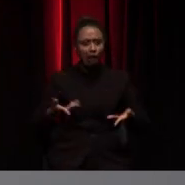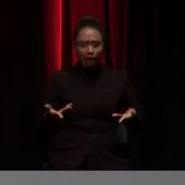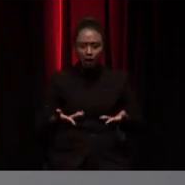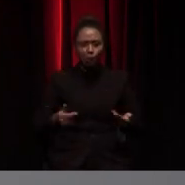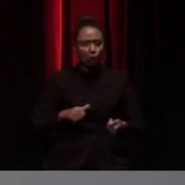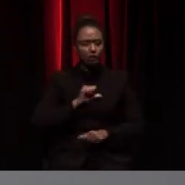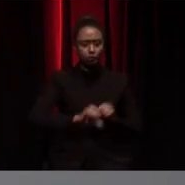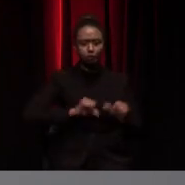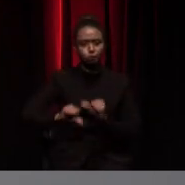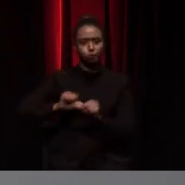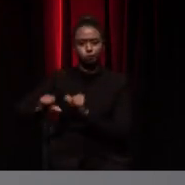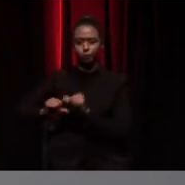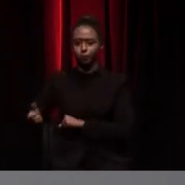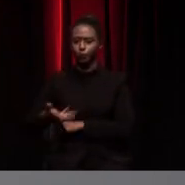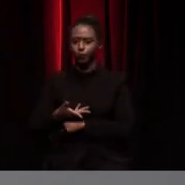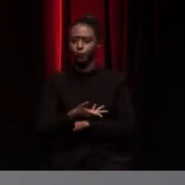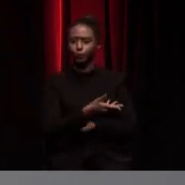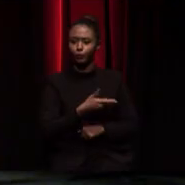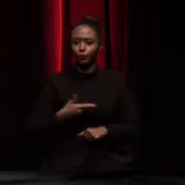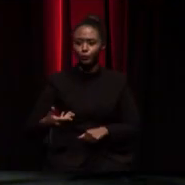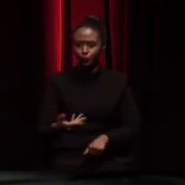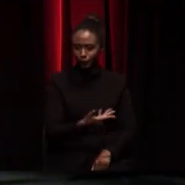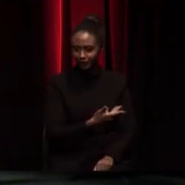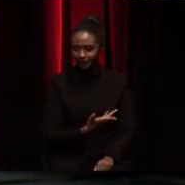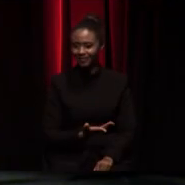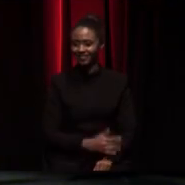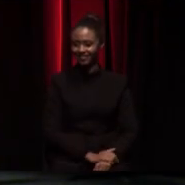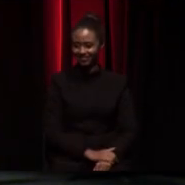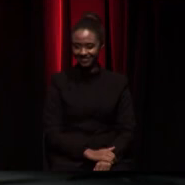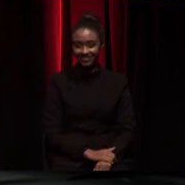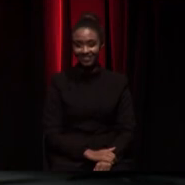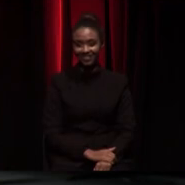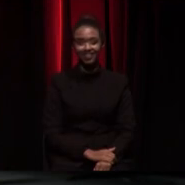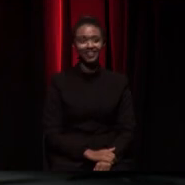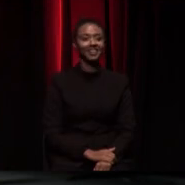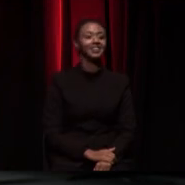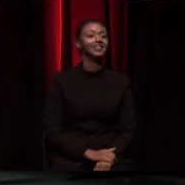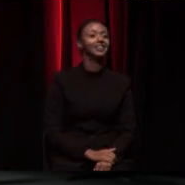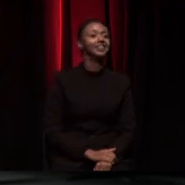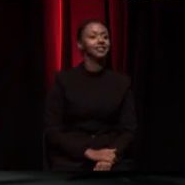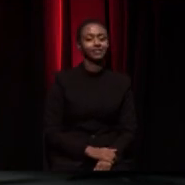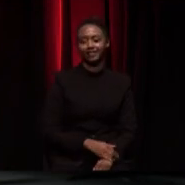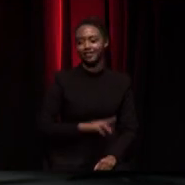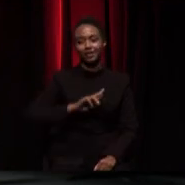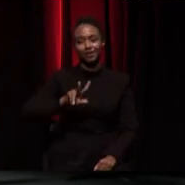that is for all professions and not only ours. I don’t want you to think that only our profession